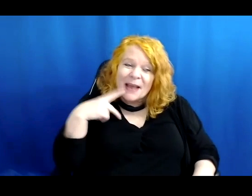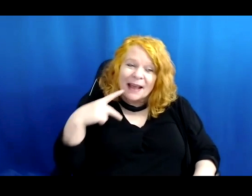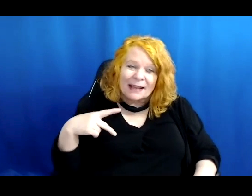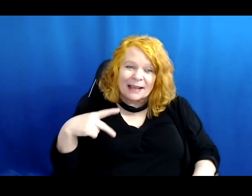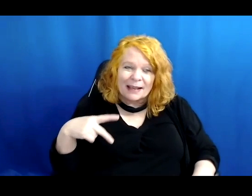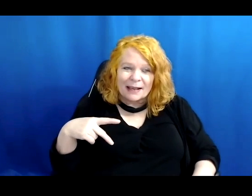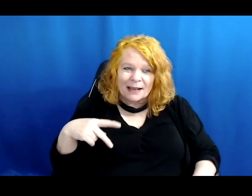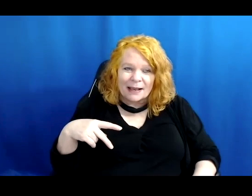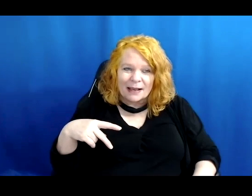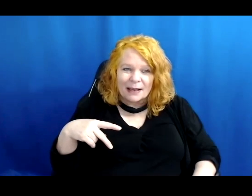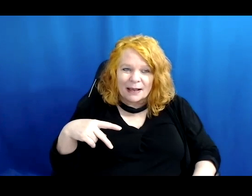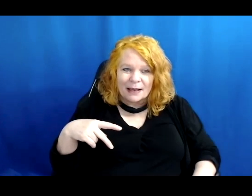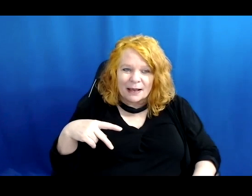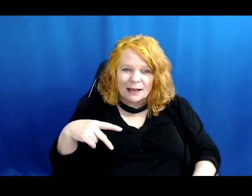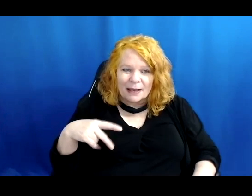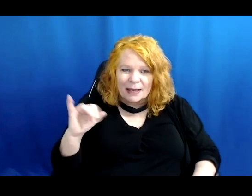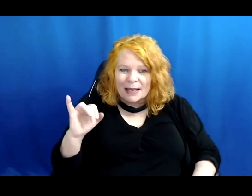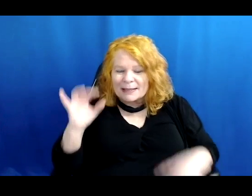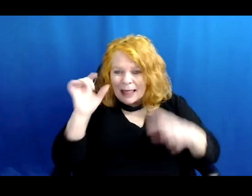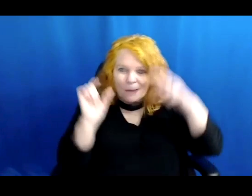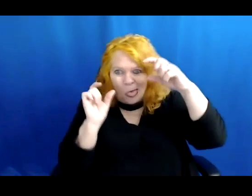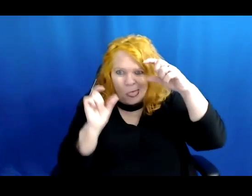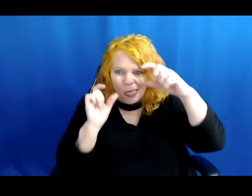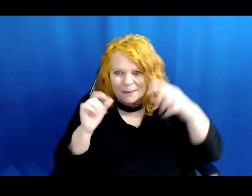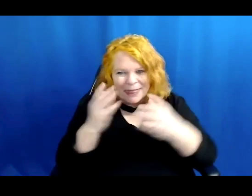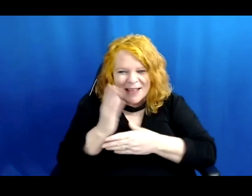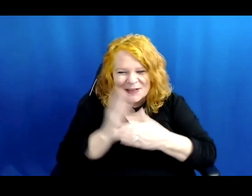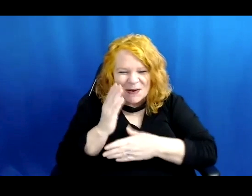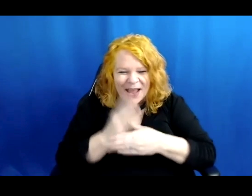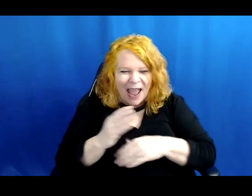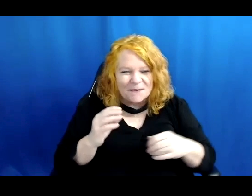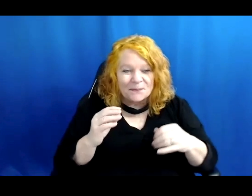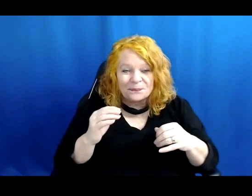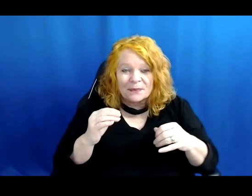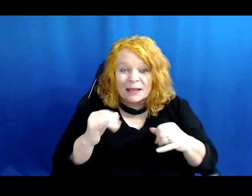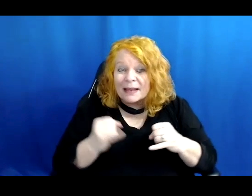It's a little bit wonky but that is okay. Then, finally, we have the piece of paper.